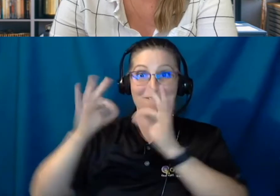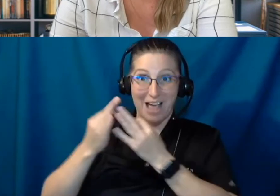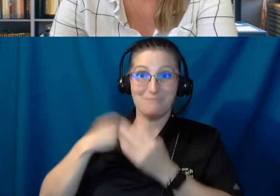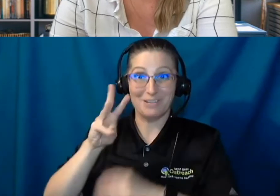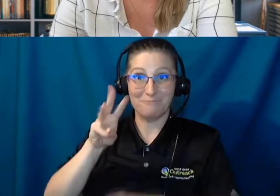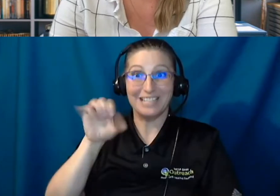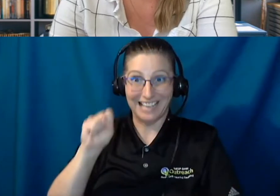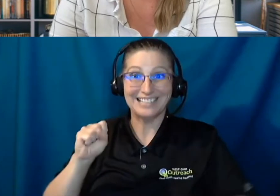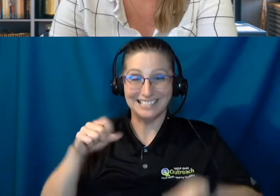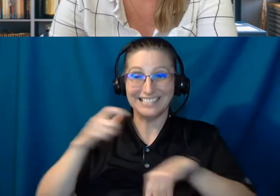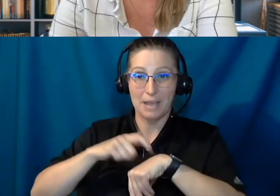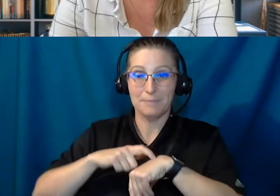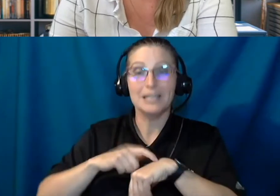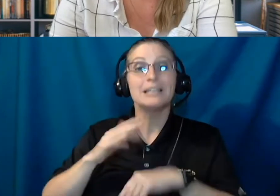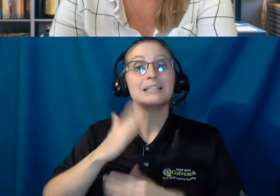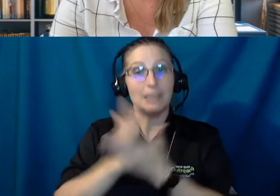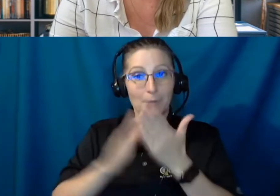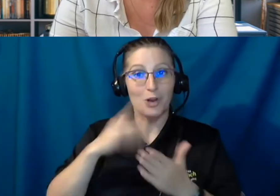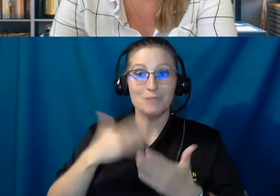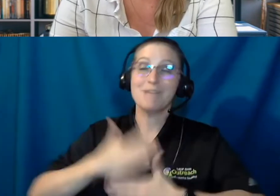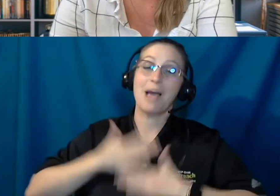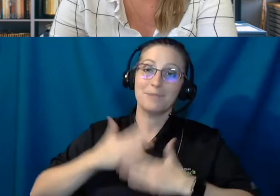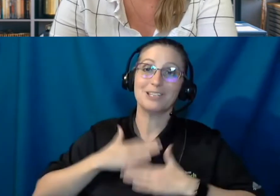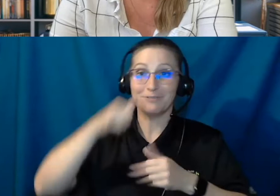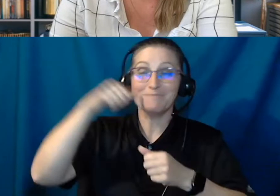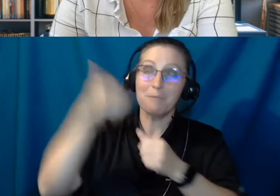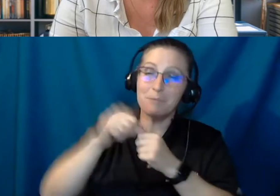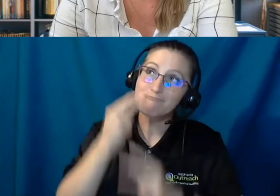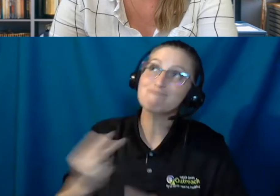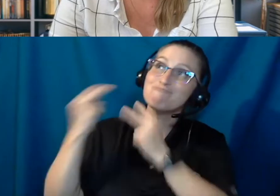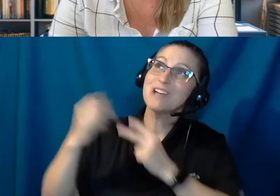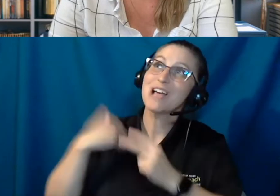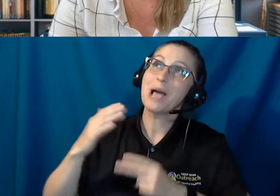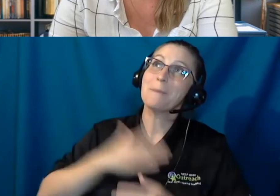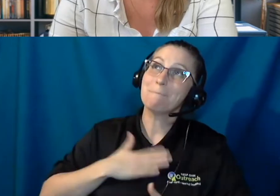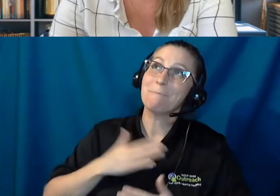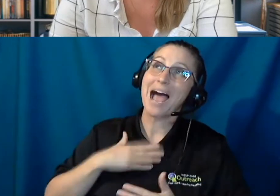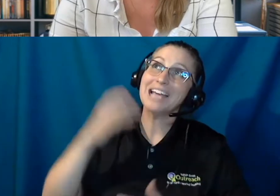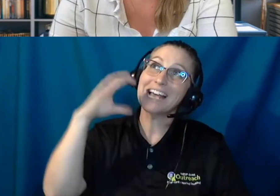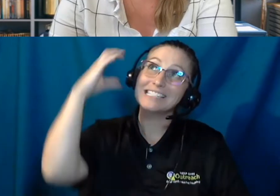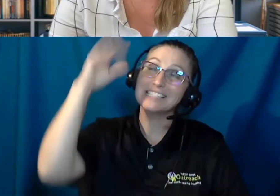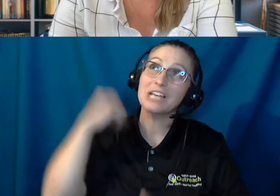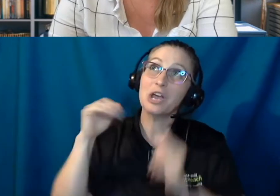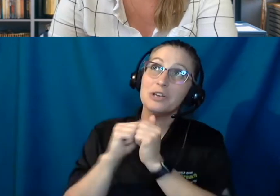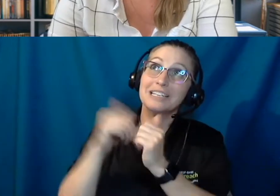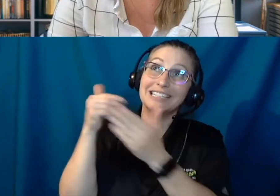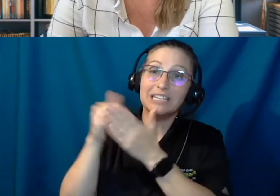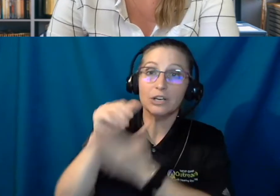memories include spending summers with her cousins at Lake cabins near Wild Rose than